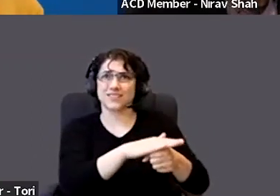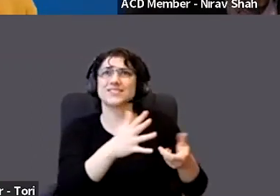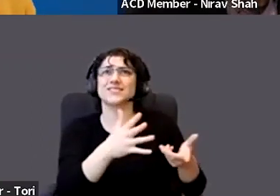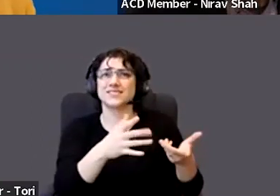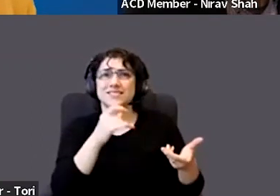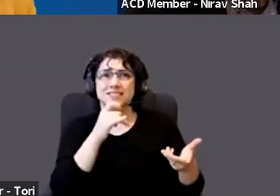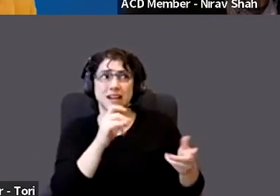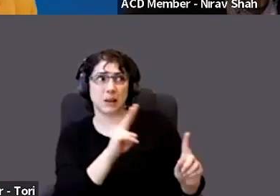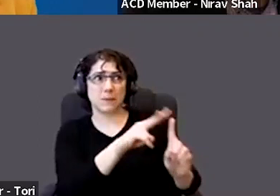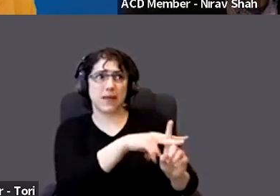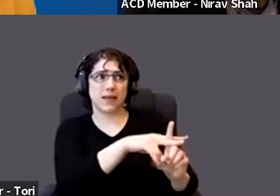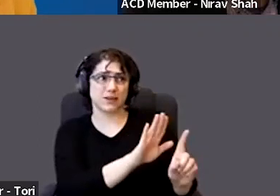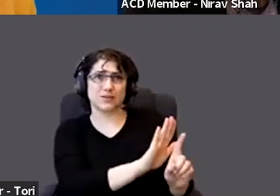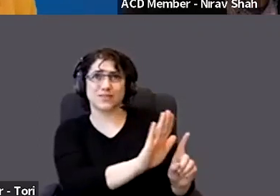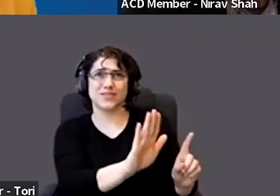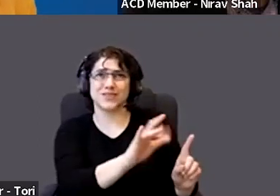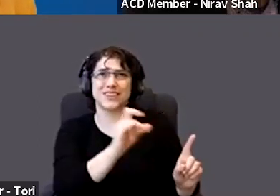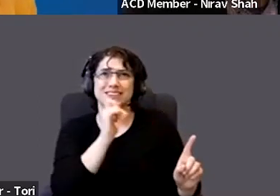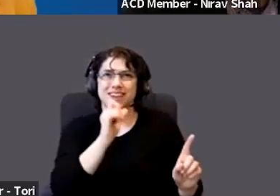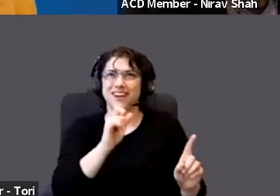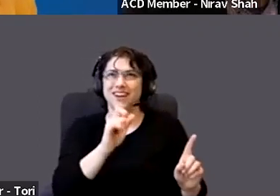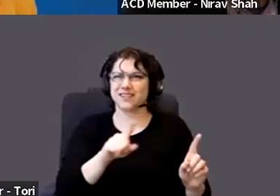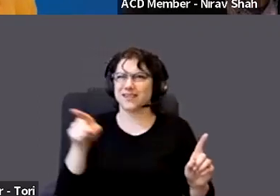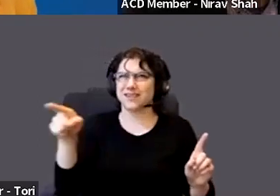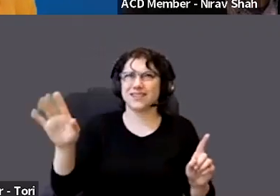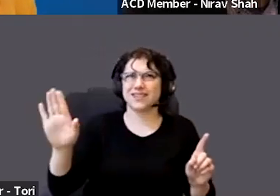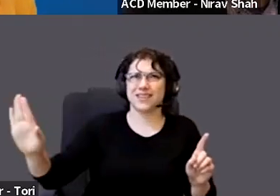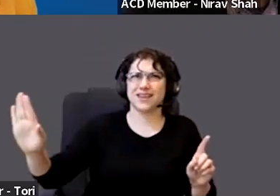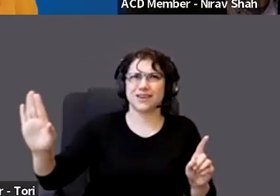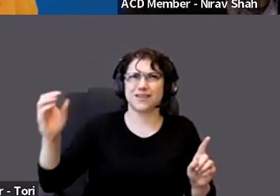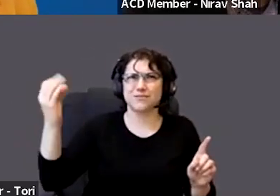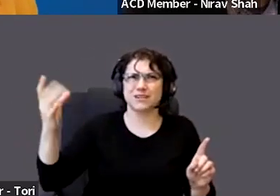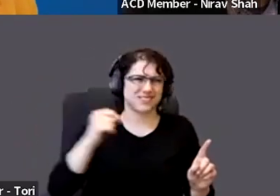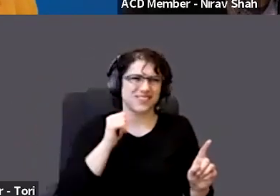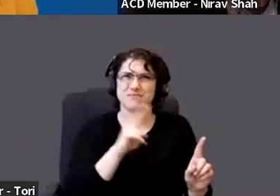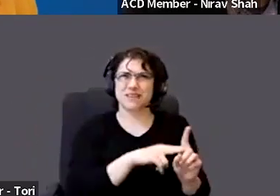So all of those goals are on the table for what CFA is working [tape distortion]. Thank you.